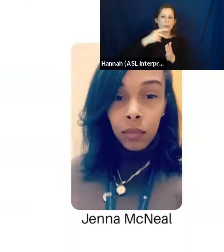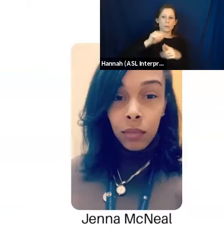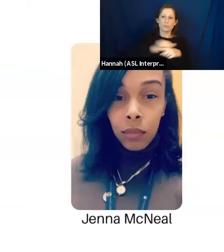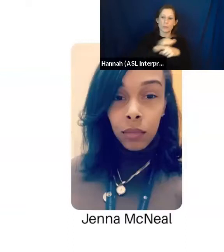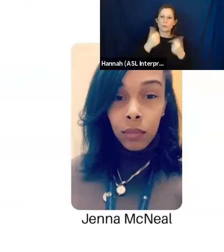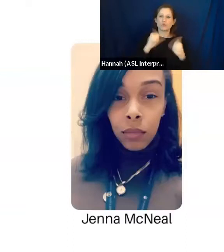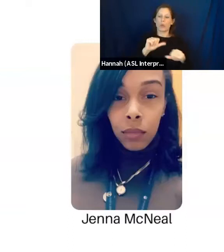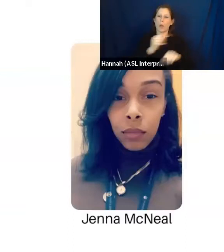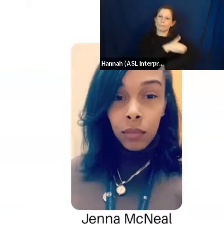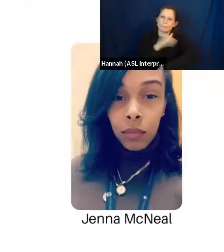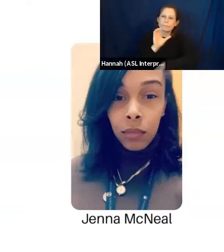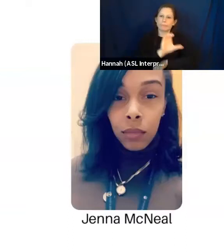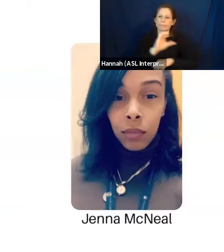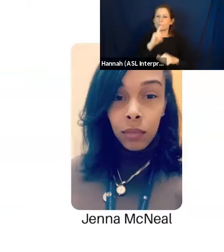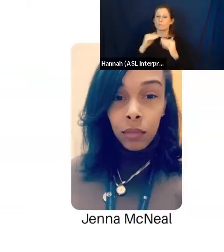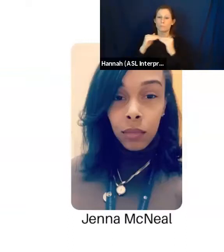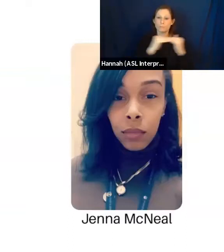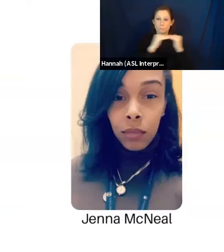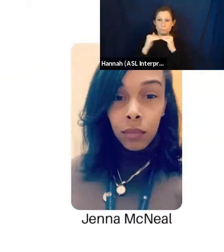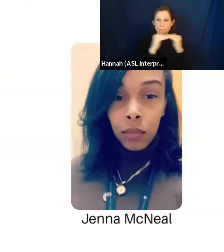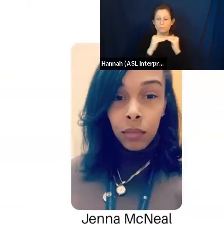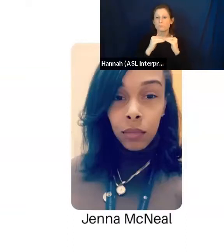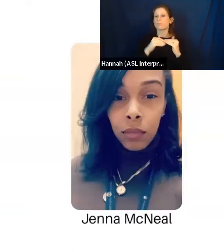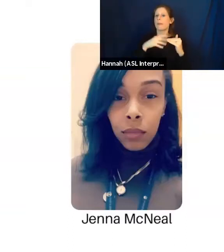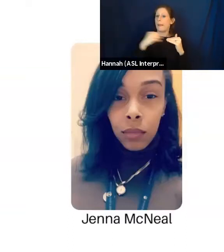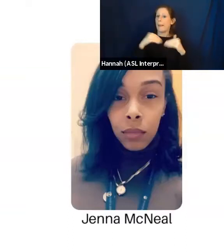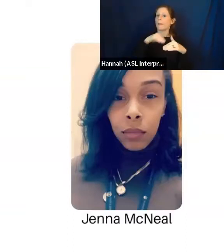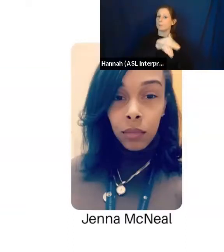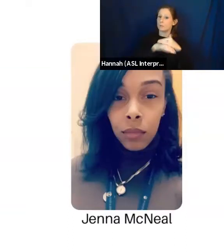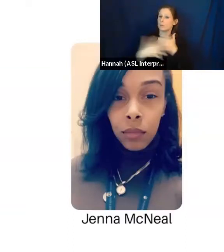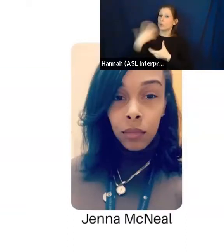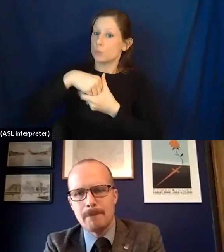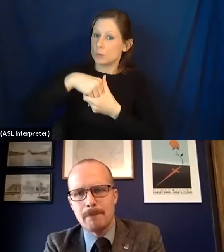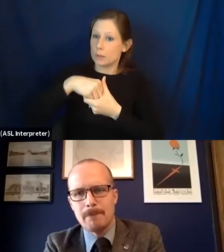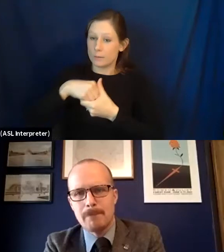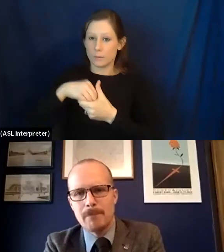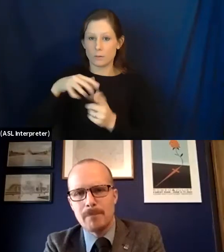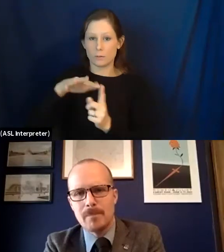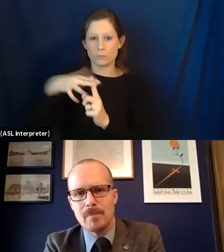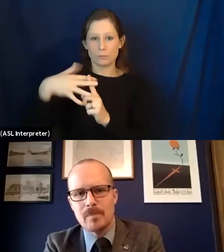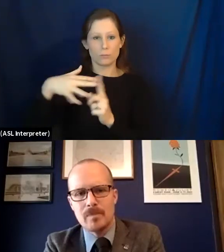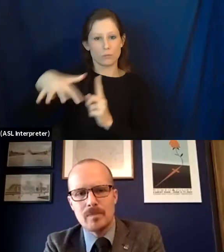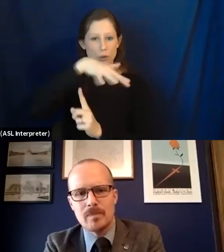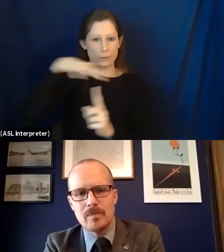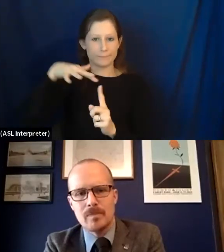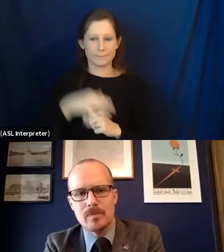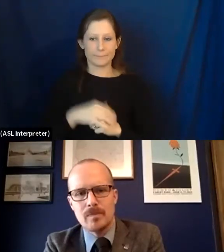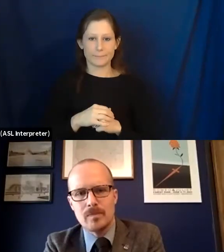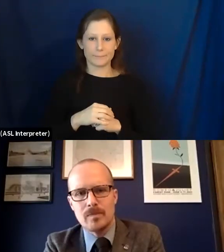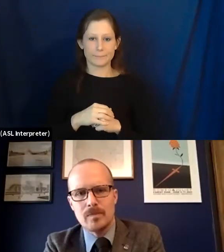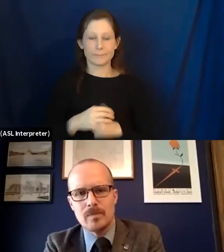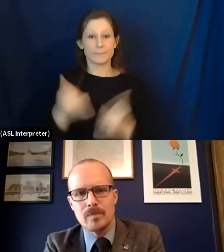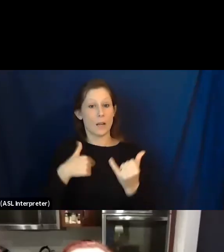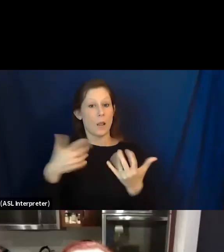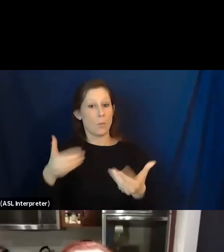a just, inclusive, and equitable and accessible region. I want to introduce Cynthia. Take